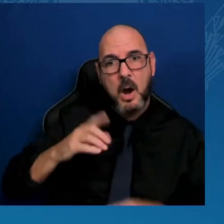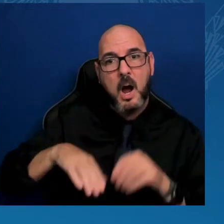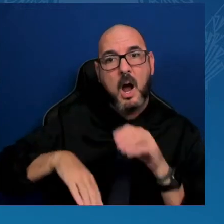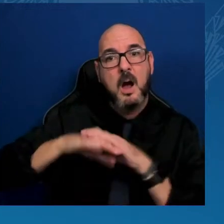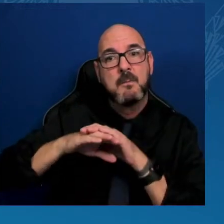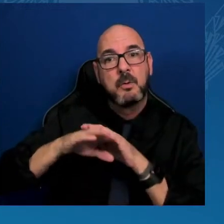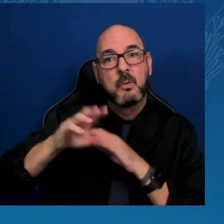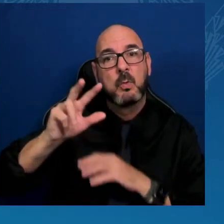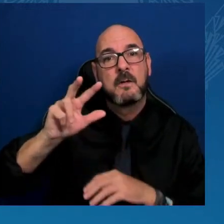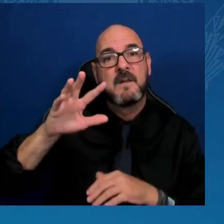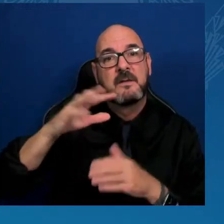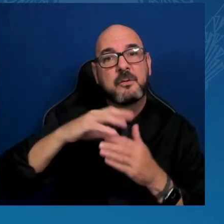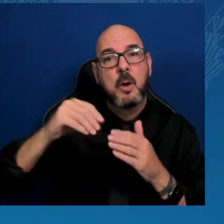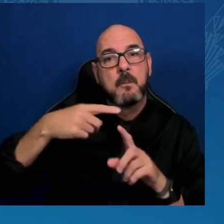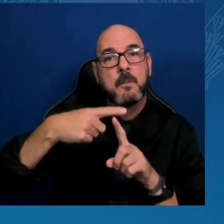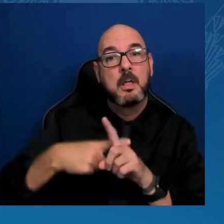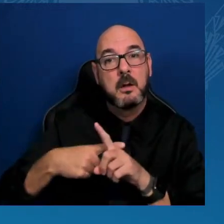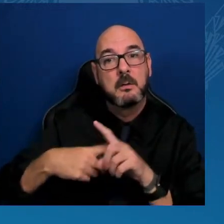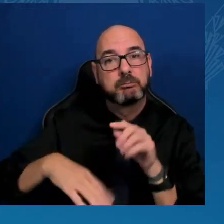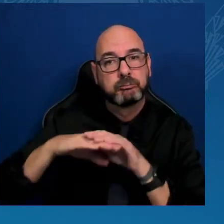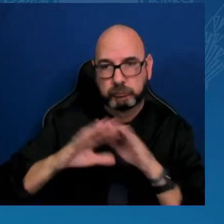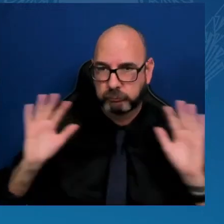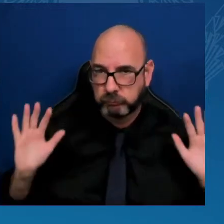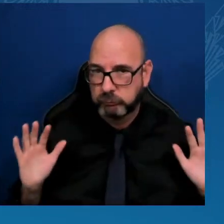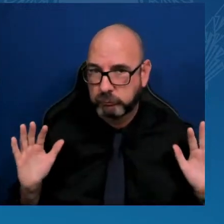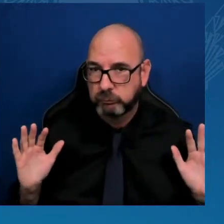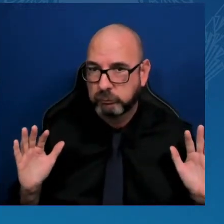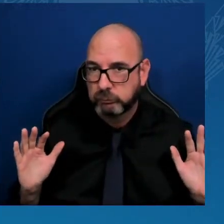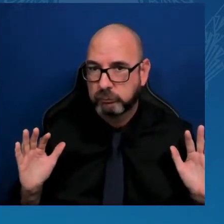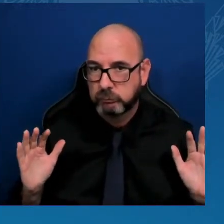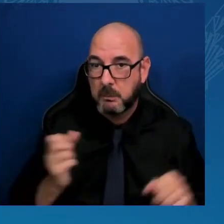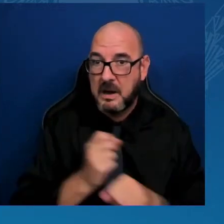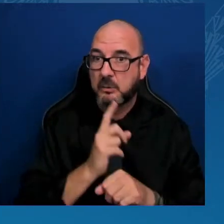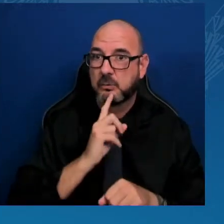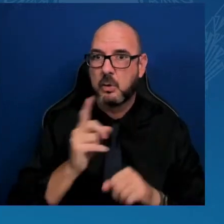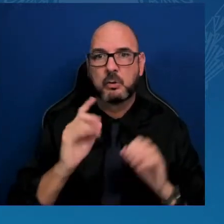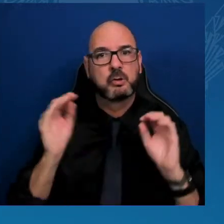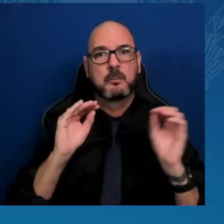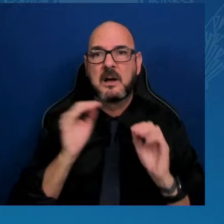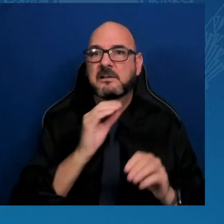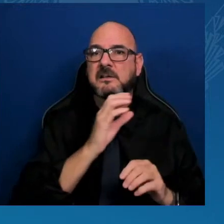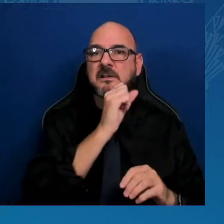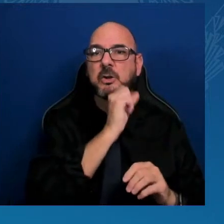and made sure no senior would pay more than $2,000 a year for their medicine.